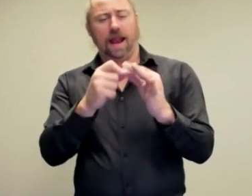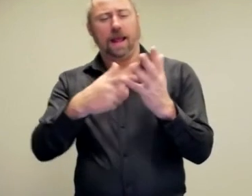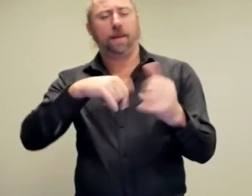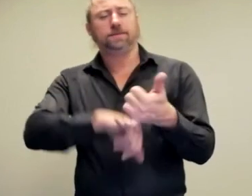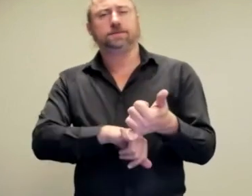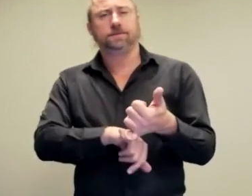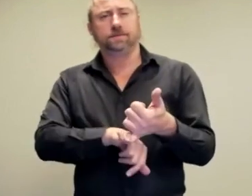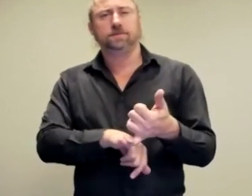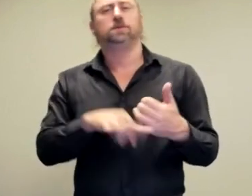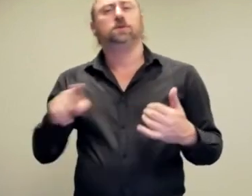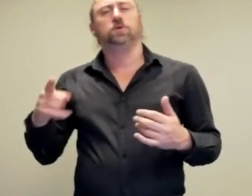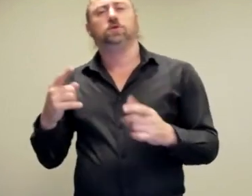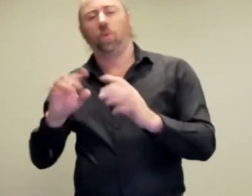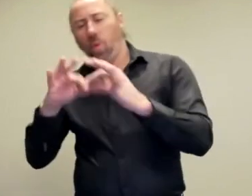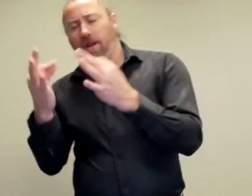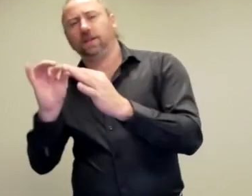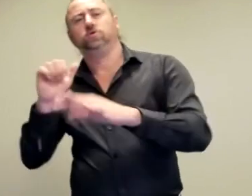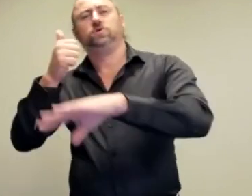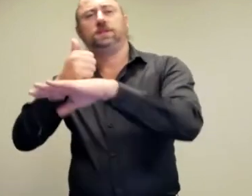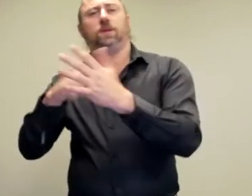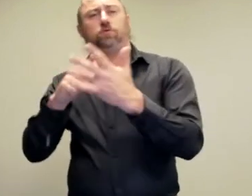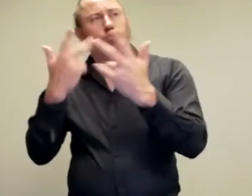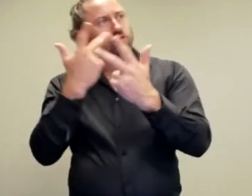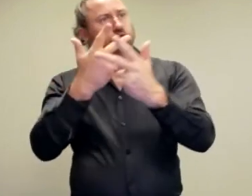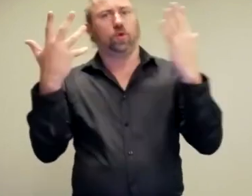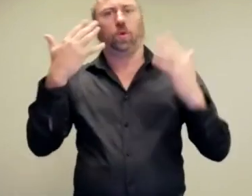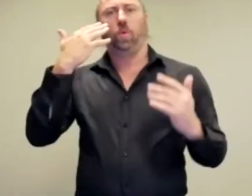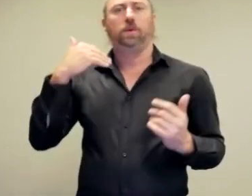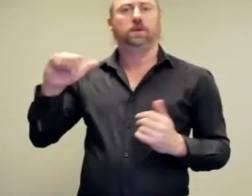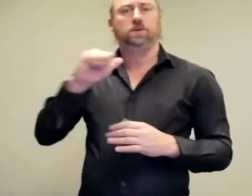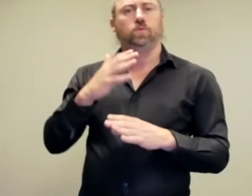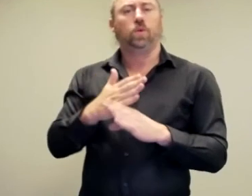Kukari, Cusco, Peru, so it builds their capacity to sell their work.